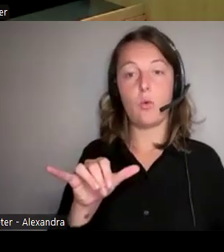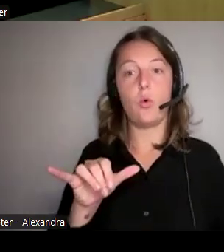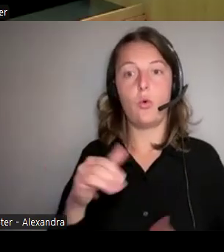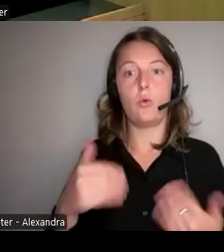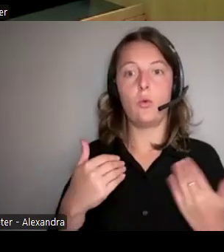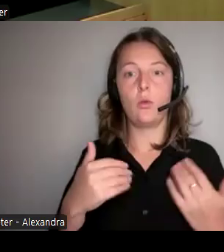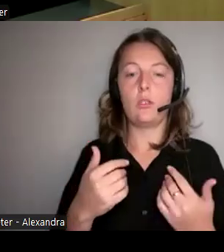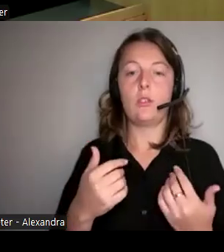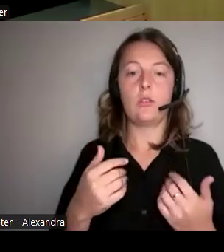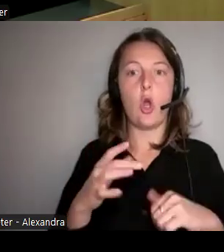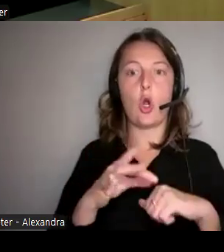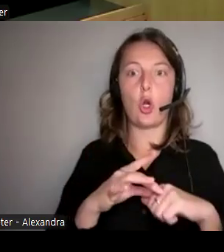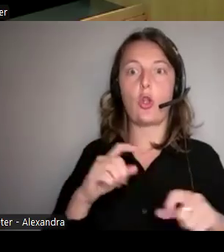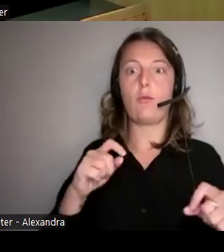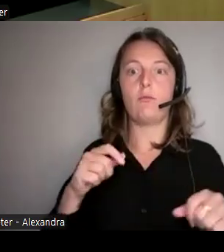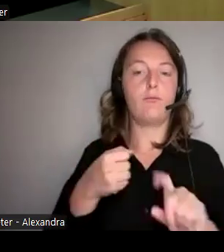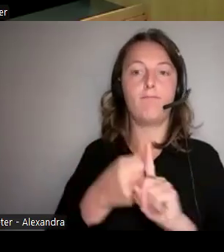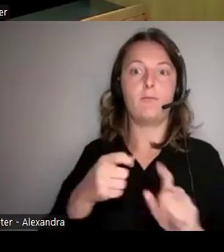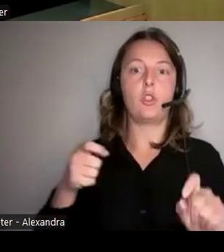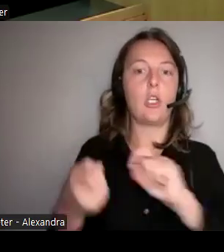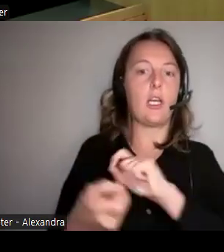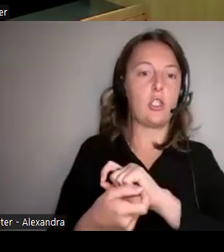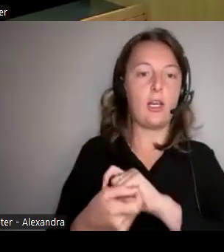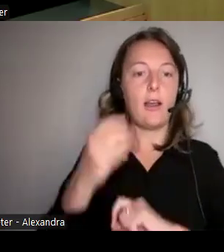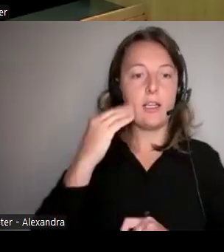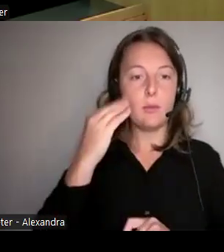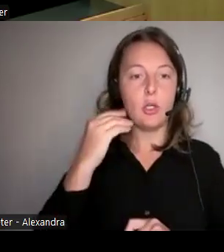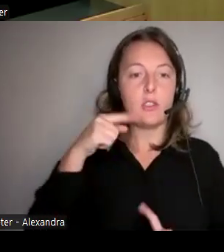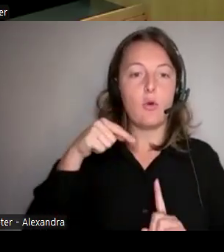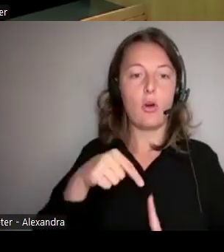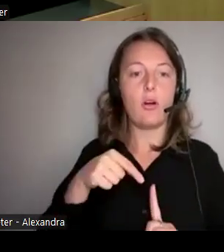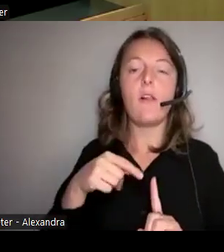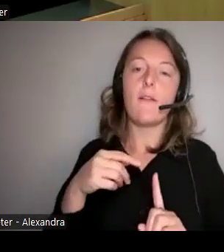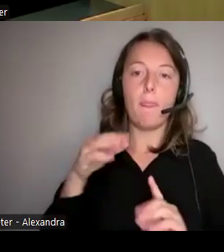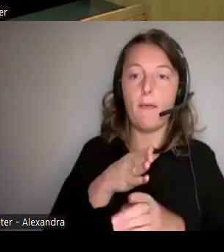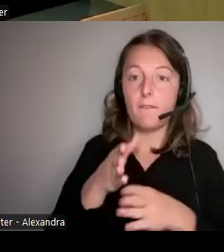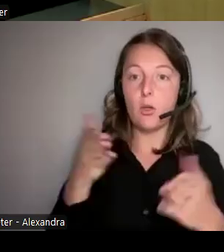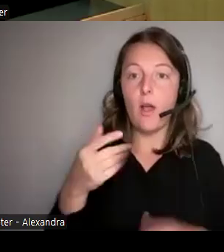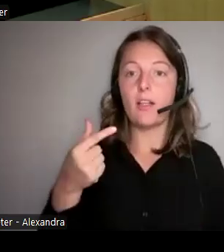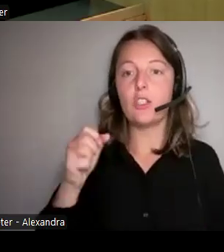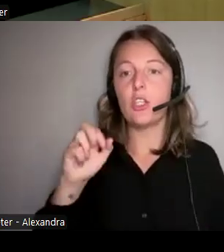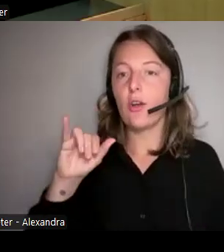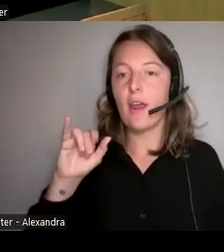field of geriatric psychiatry and and many other fields actually because Pat actually